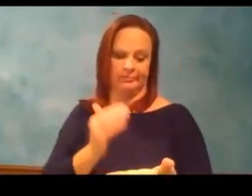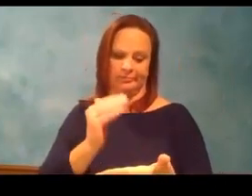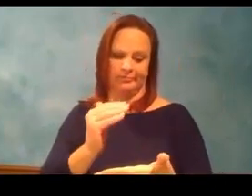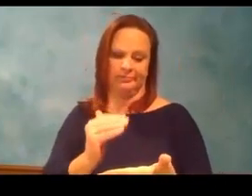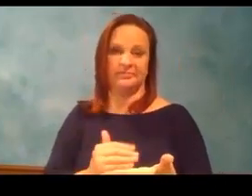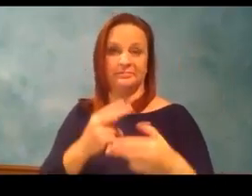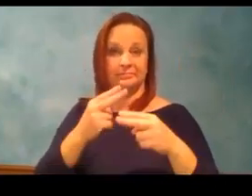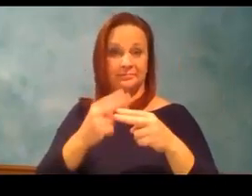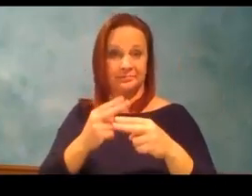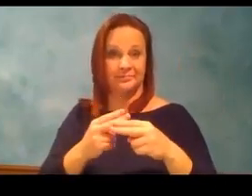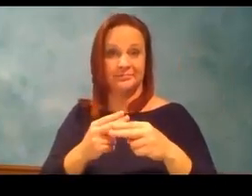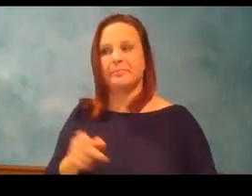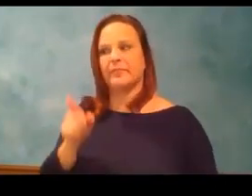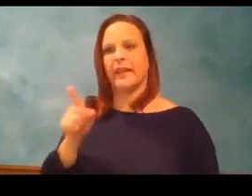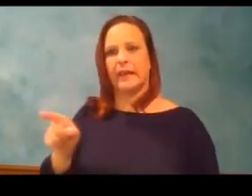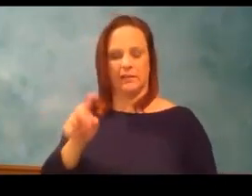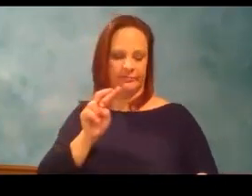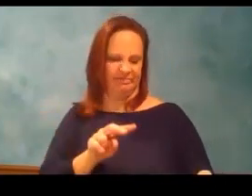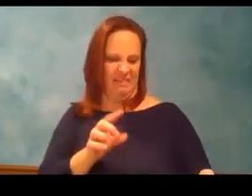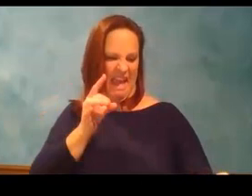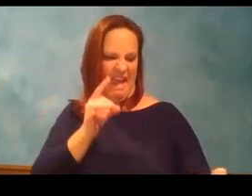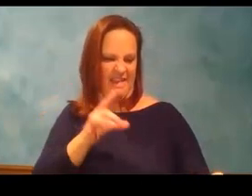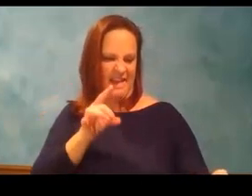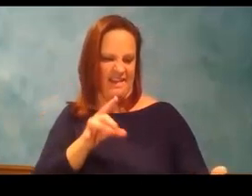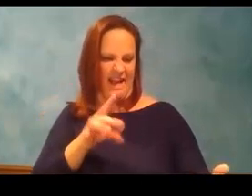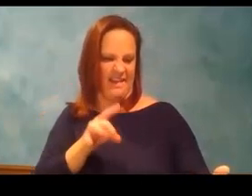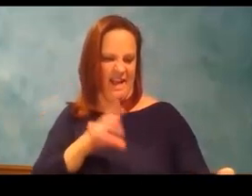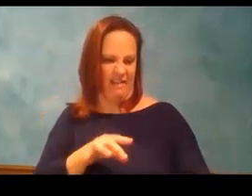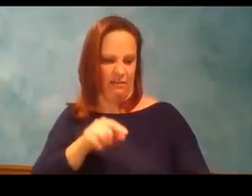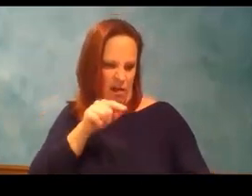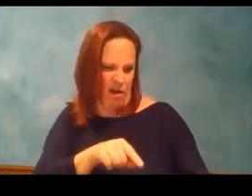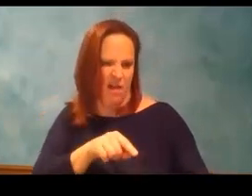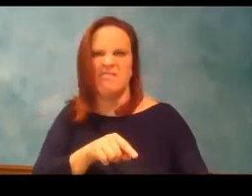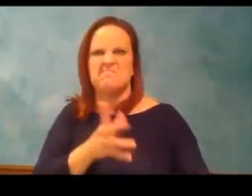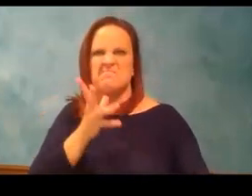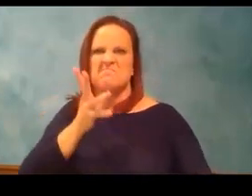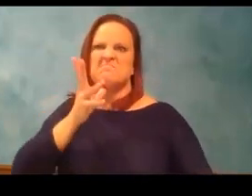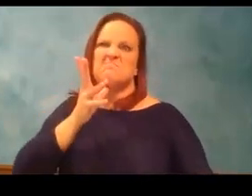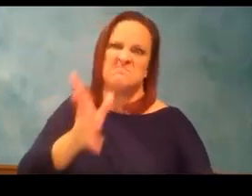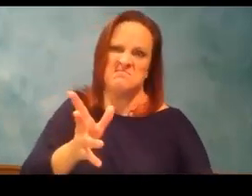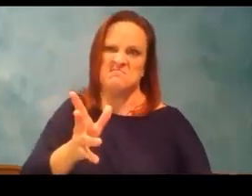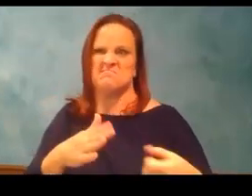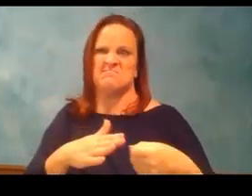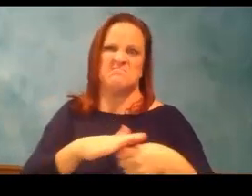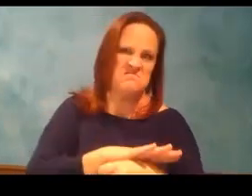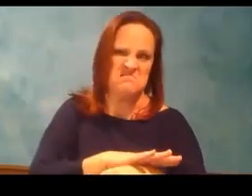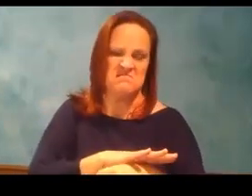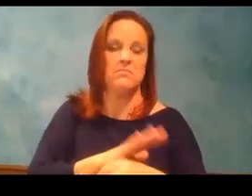and he's going through looking at all the names, and he's looking at them and as he goes to each one he says "HATE, HATE, HATE, HATE,